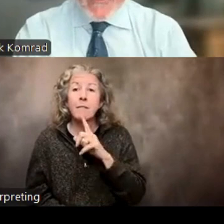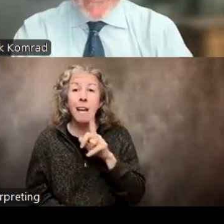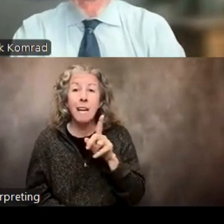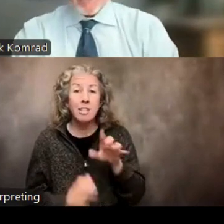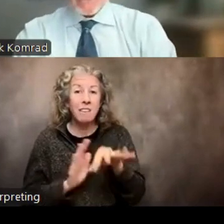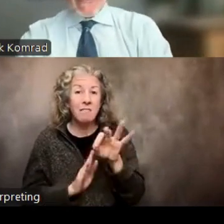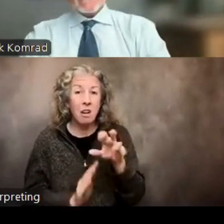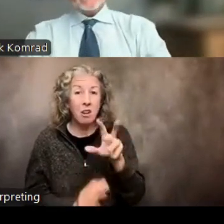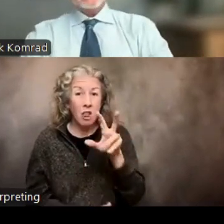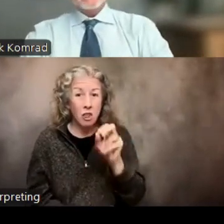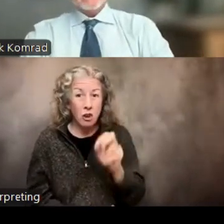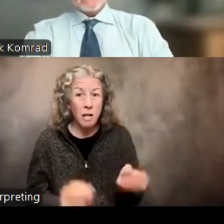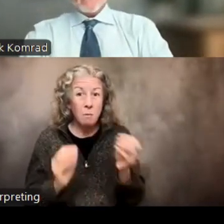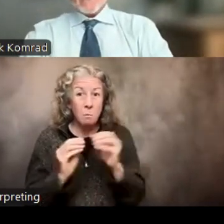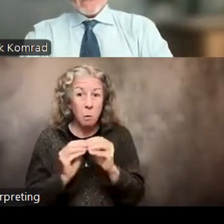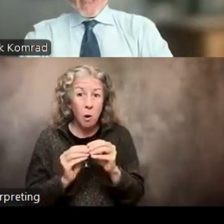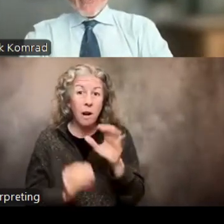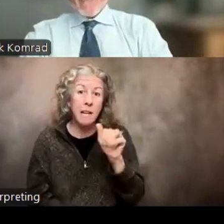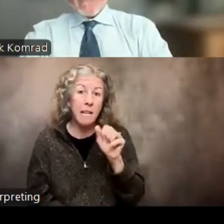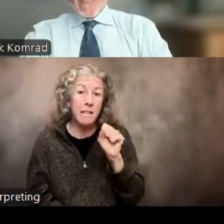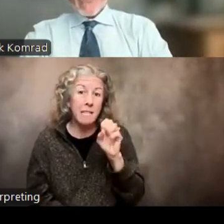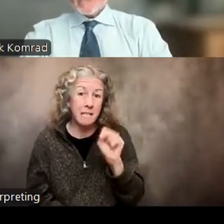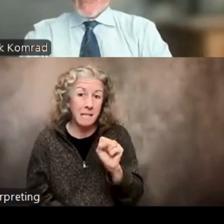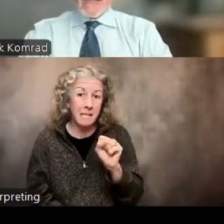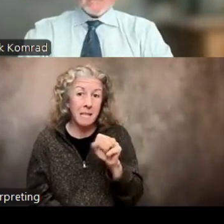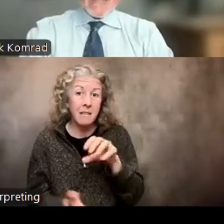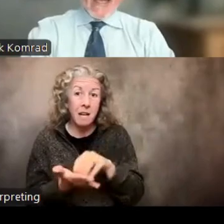additional cases in which the documentation doesn't say